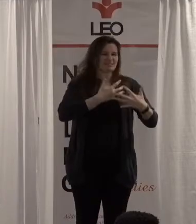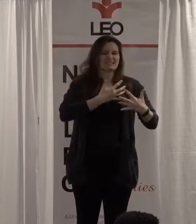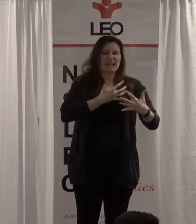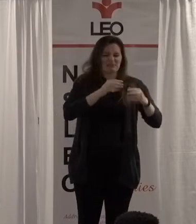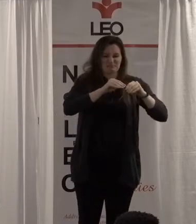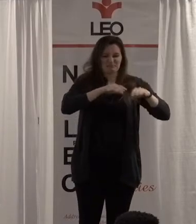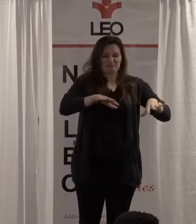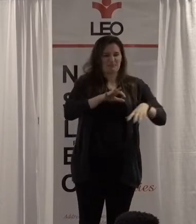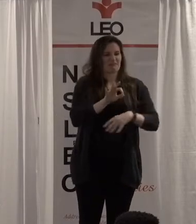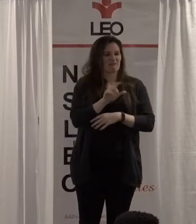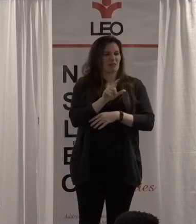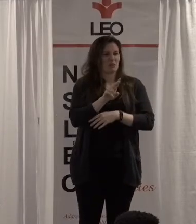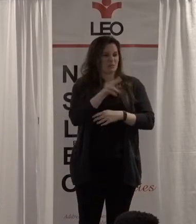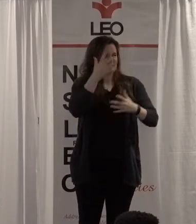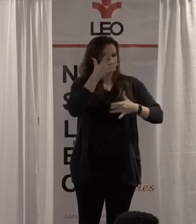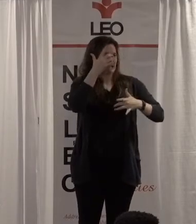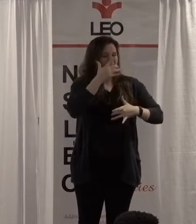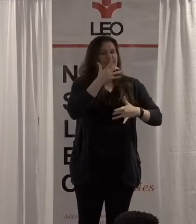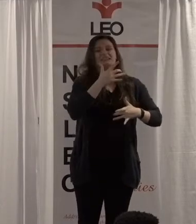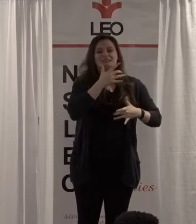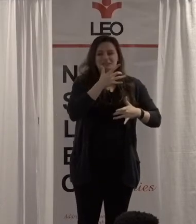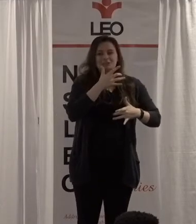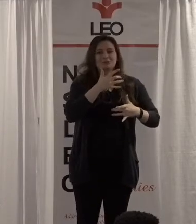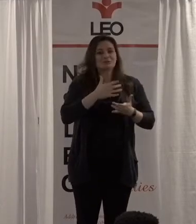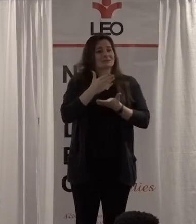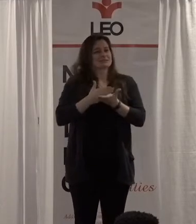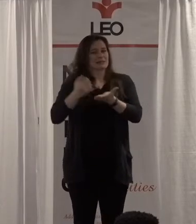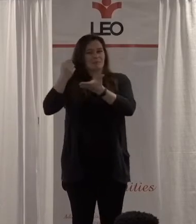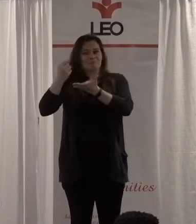AND SOME OF OUR SPONSORS HAS NOT BEEN ABLE TO MAKE IT ON SHORT NOTICE